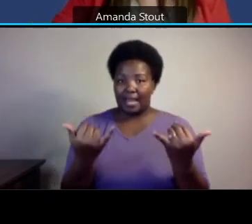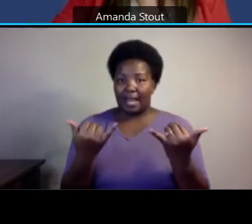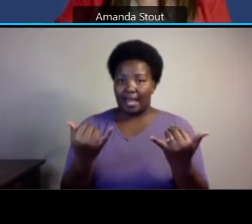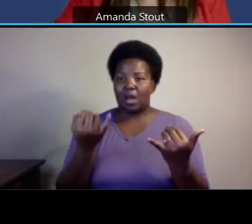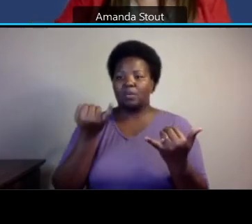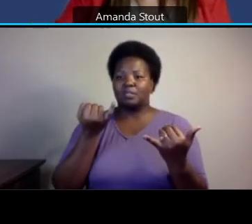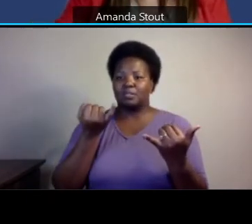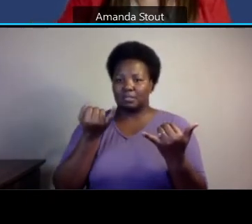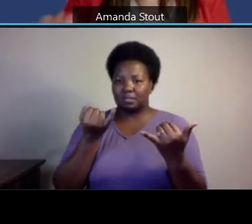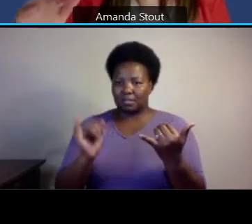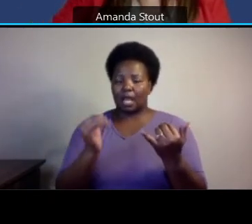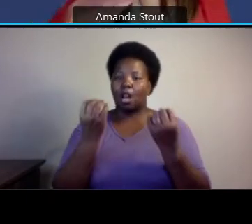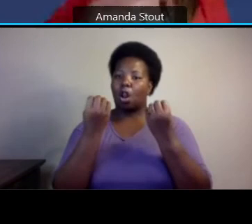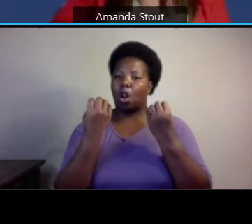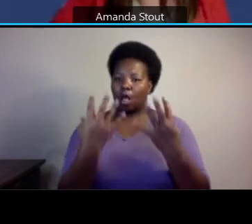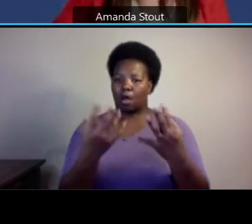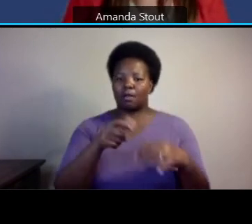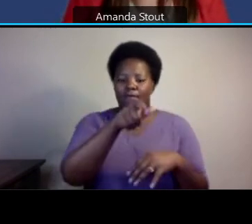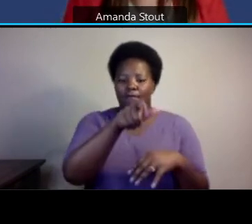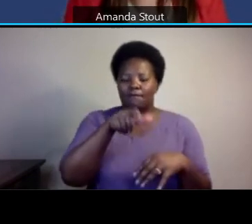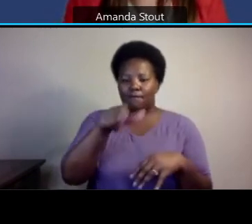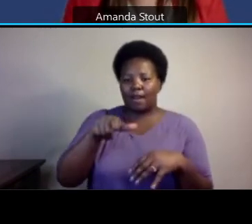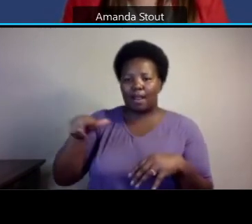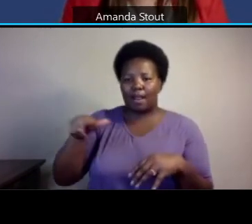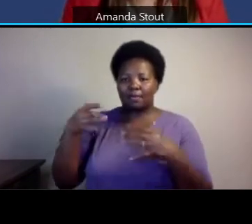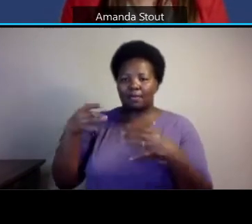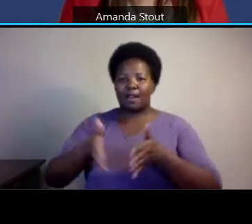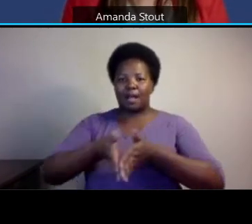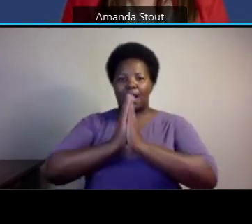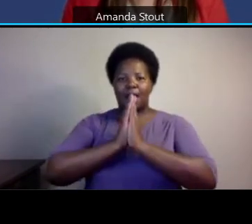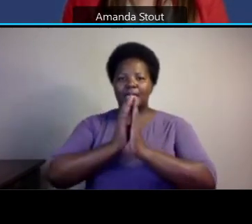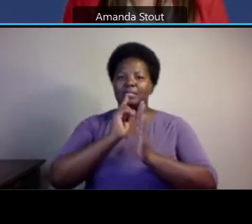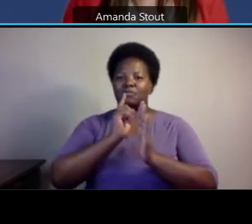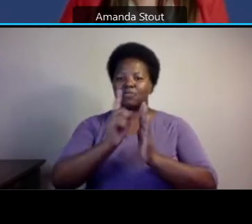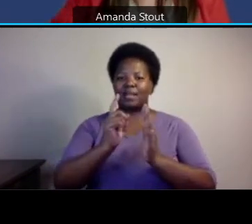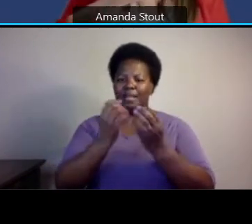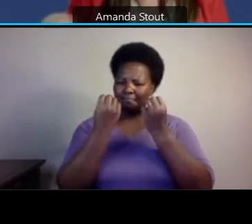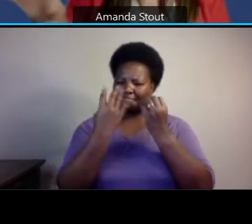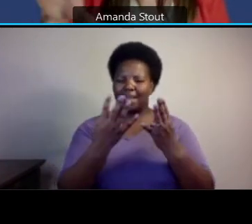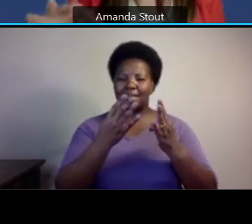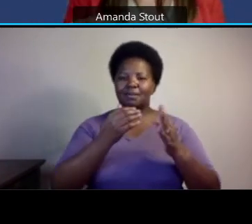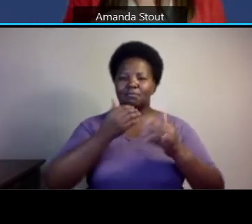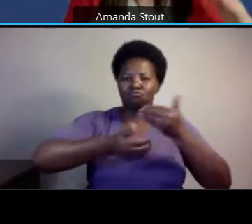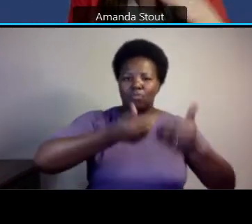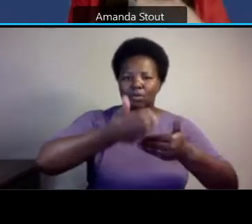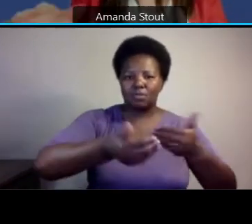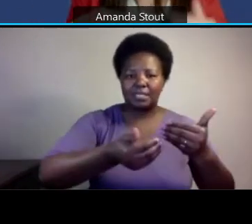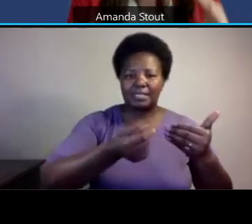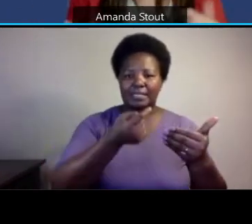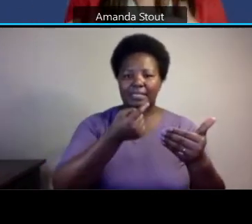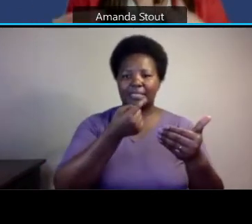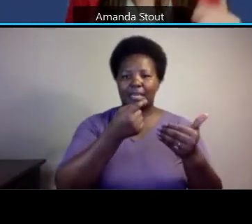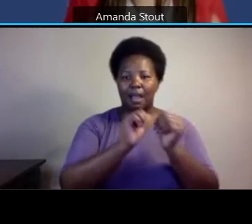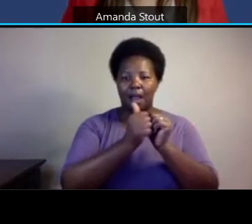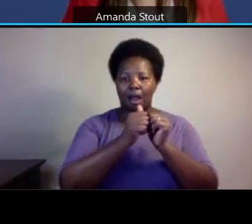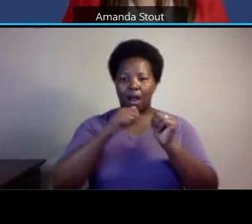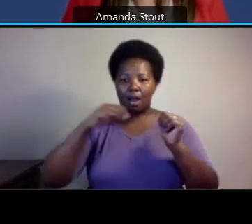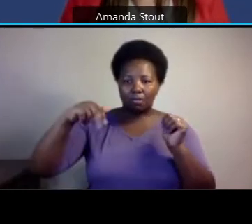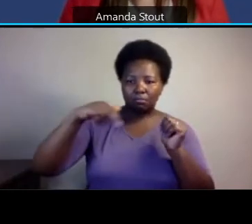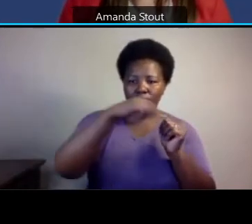of asphalt and it creates kind of a multi-stage um crossing and again different turn pockets and and